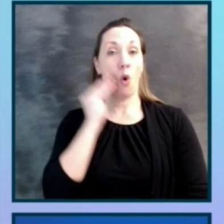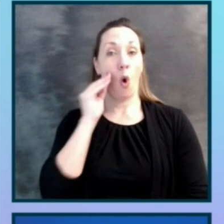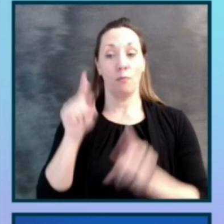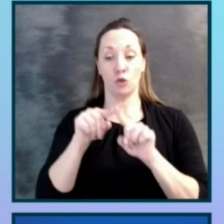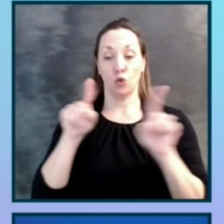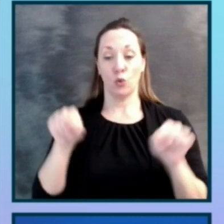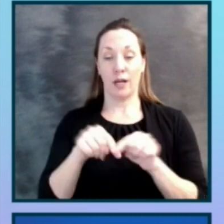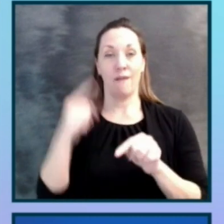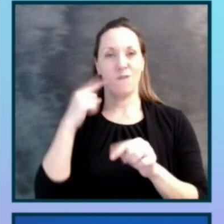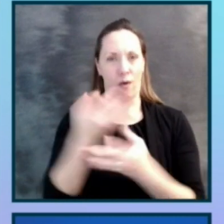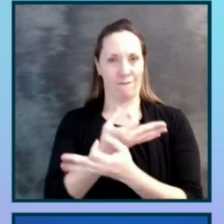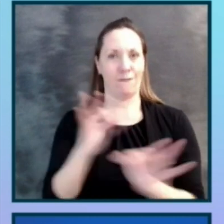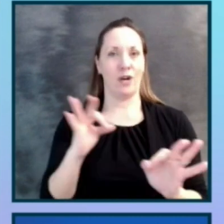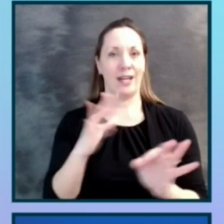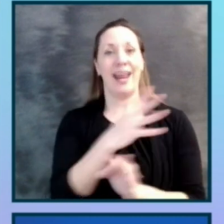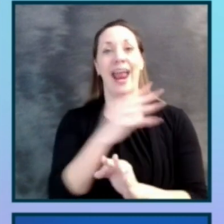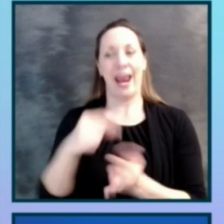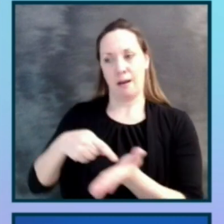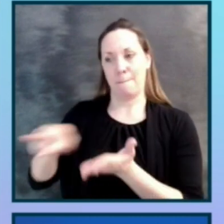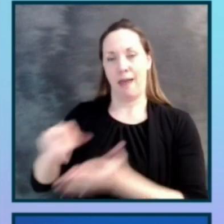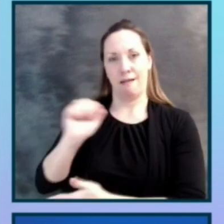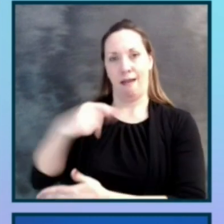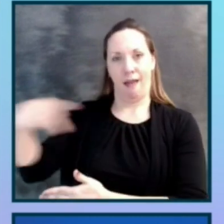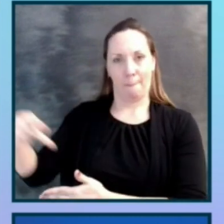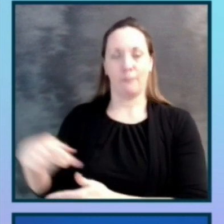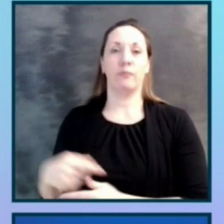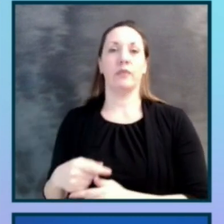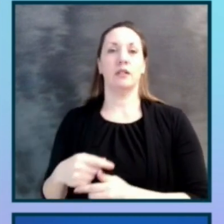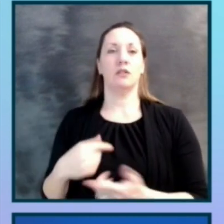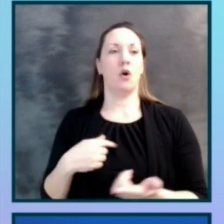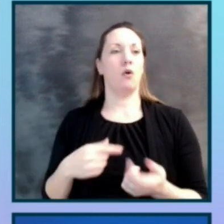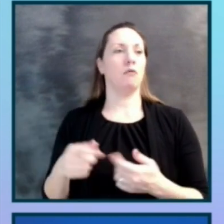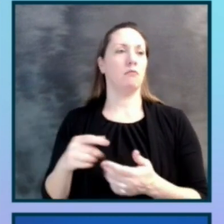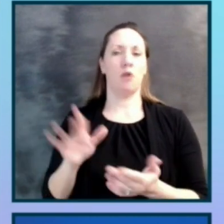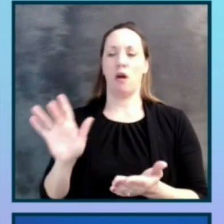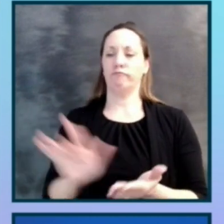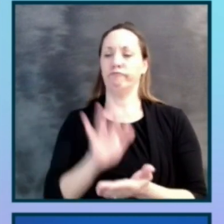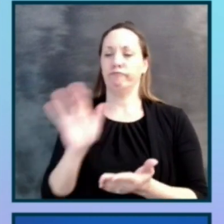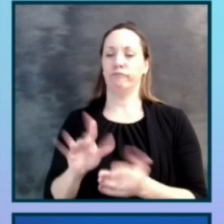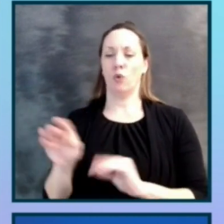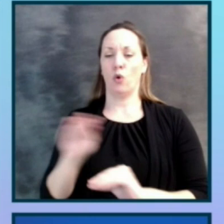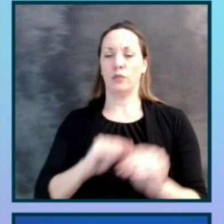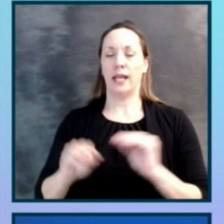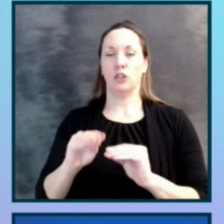for the following criteria, orientation upon rotating device, text free size, all text,